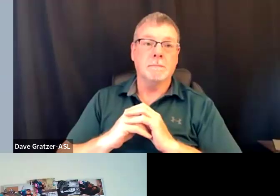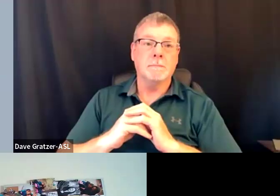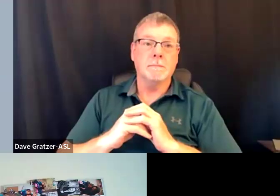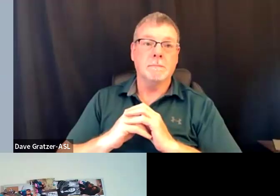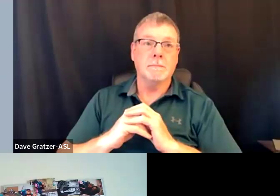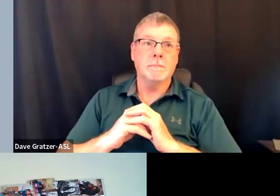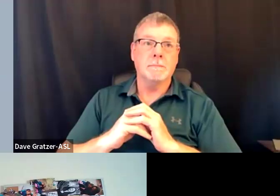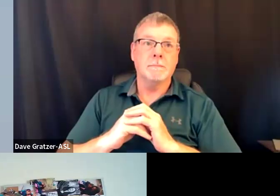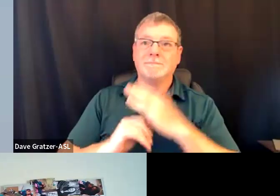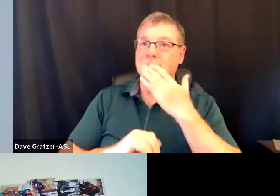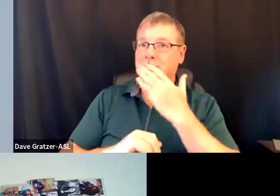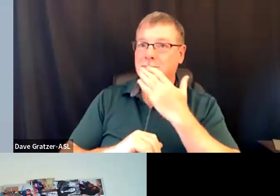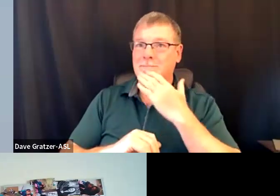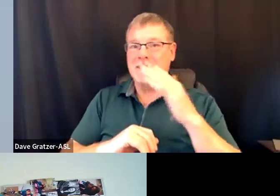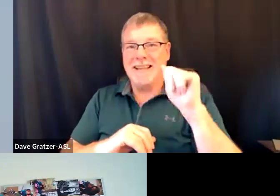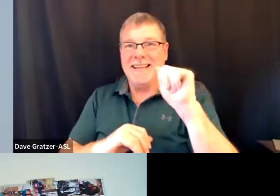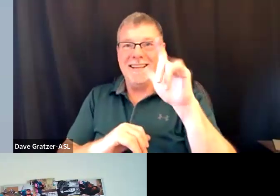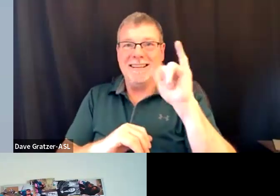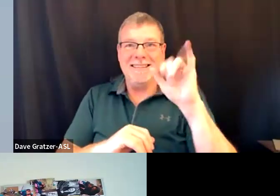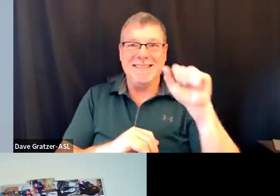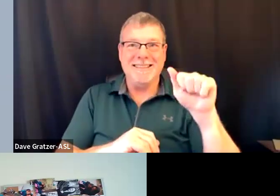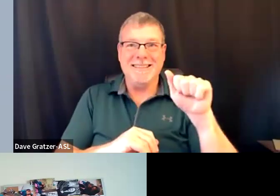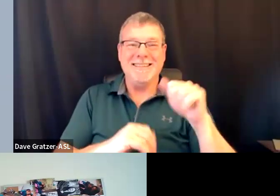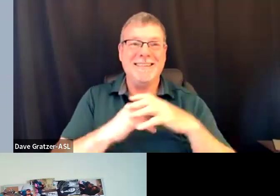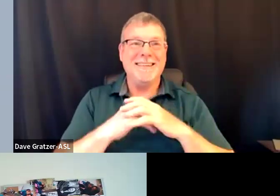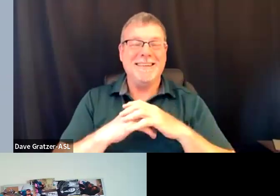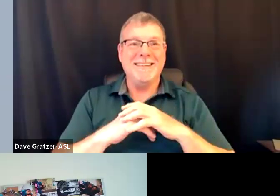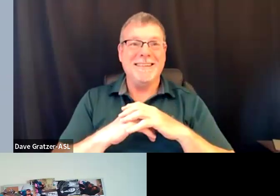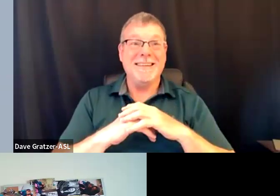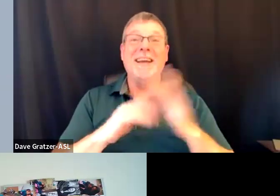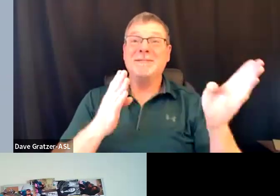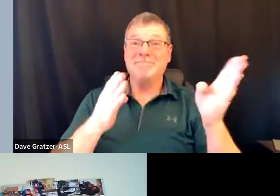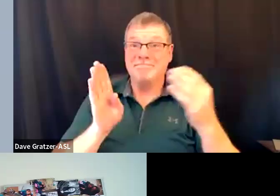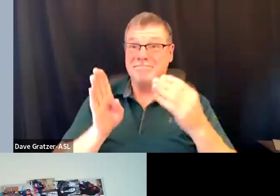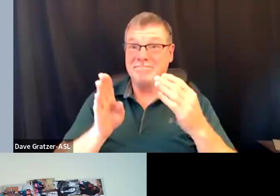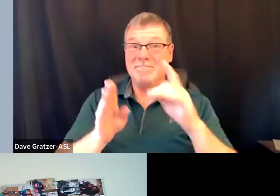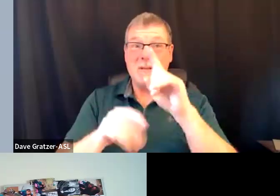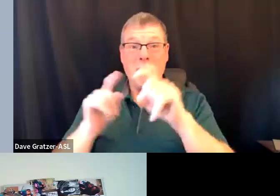Great. Thanks, Allisa. All right, we're gonna turn to a couple of questions that came in the chat,